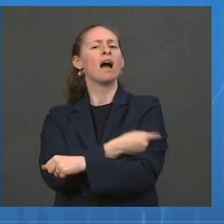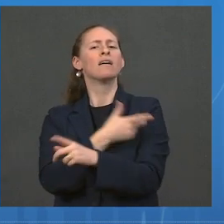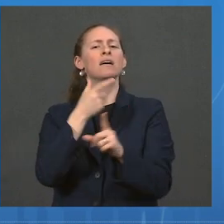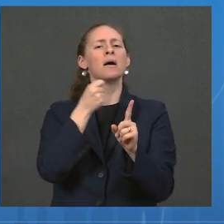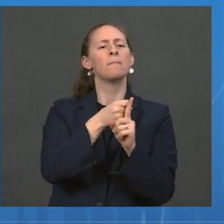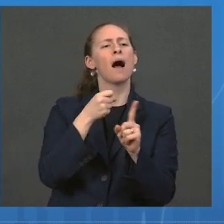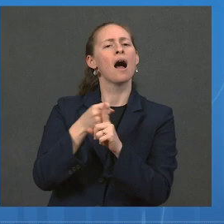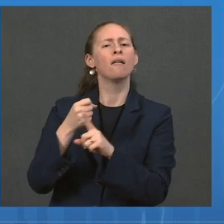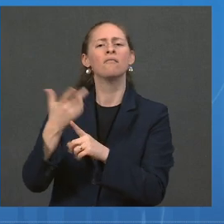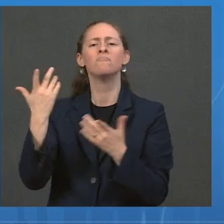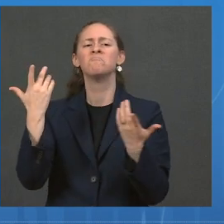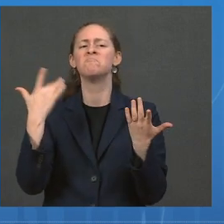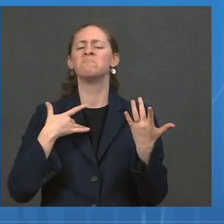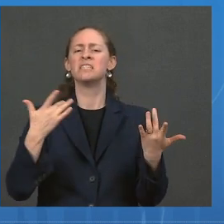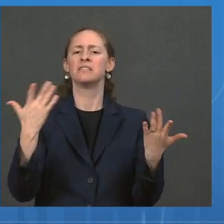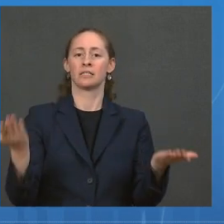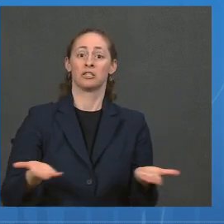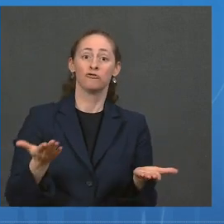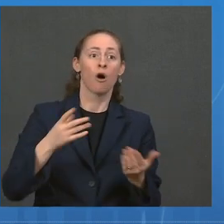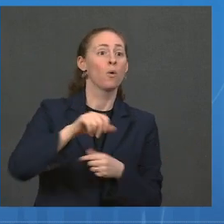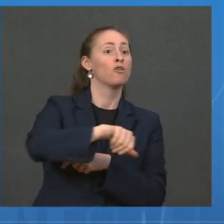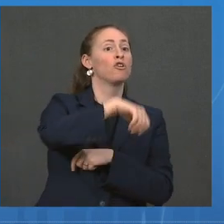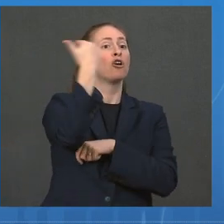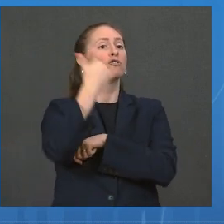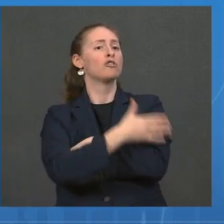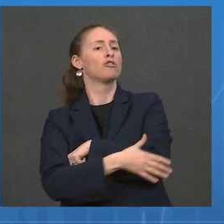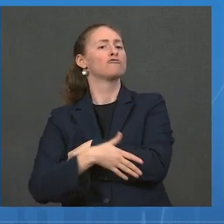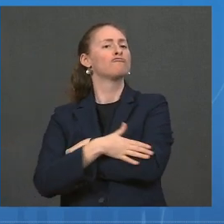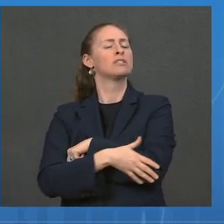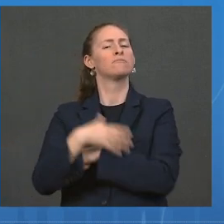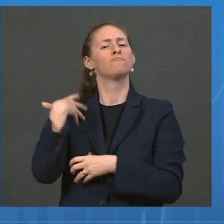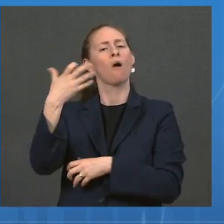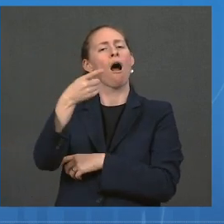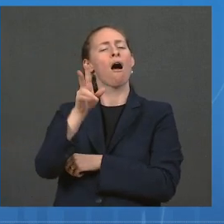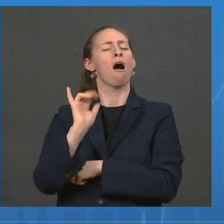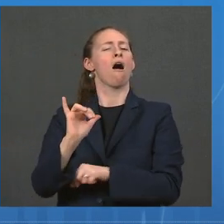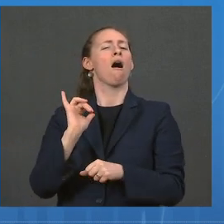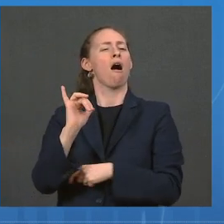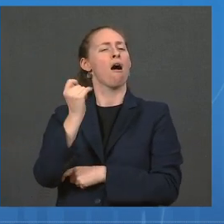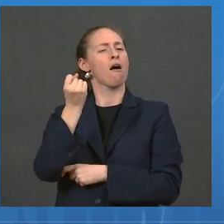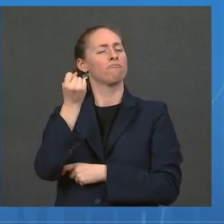to put it into the context of where we are now with COVID-19? Next slide.